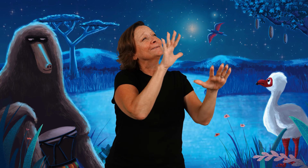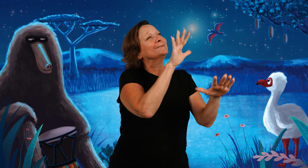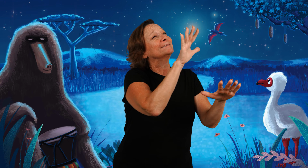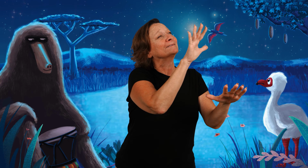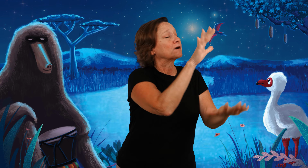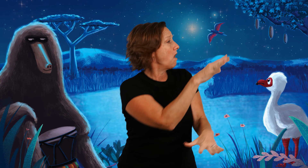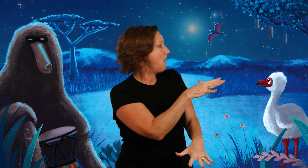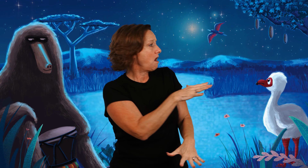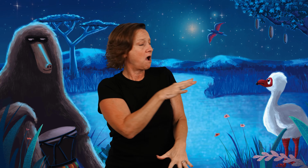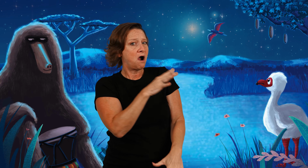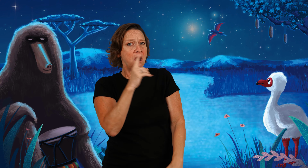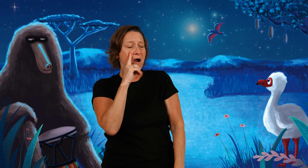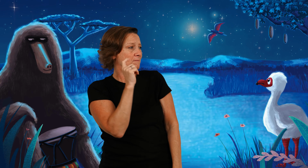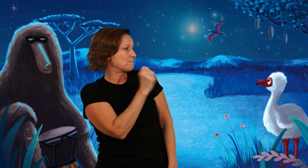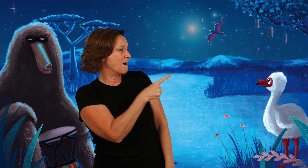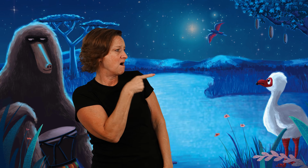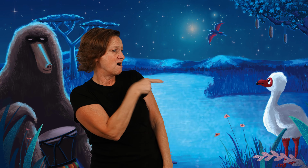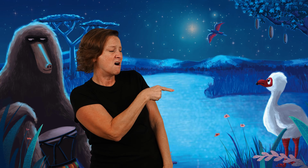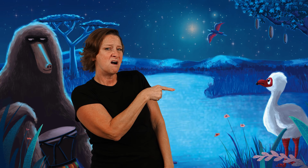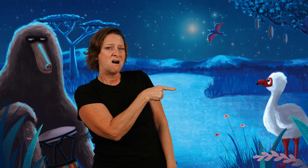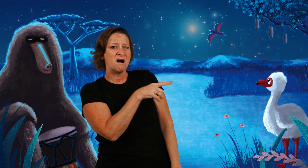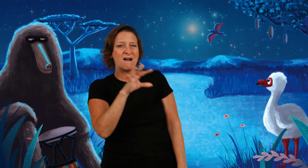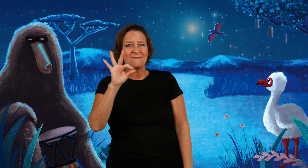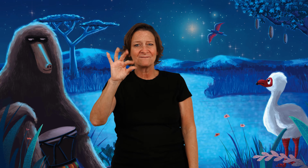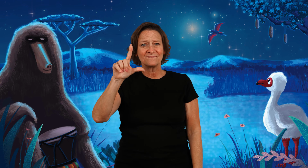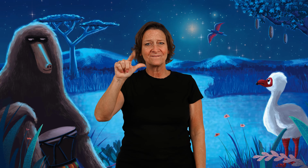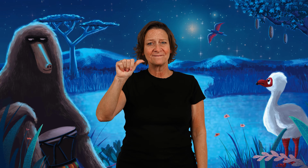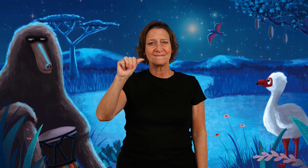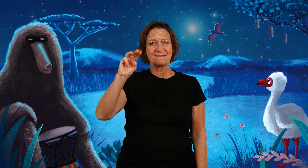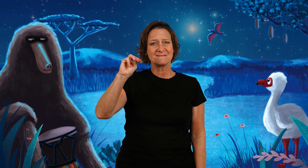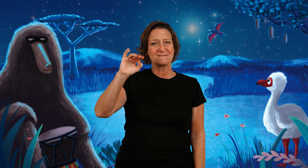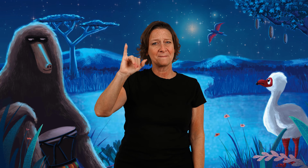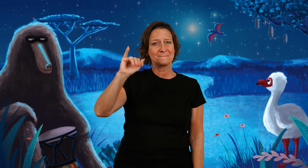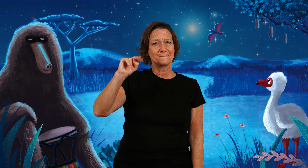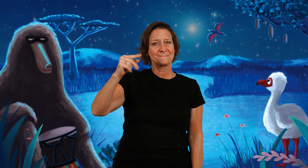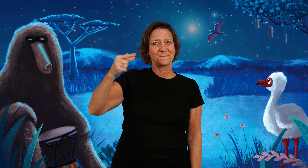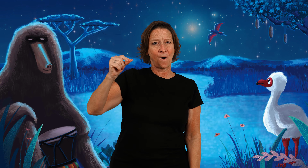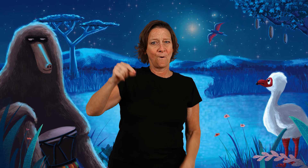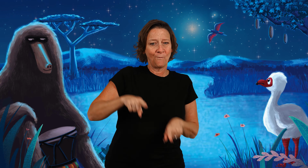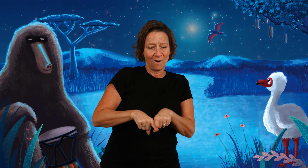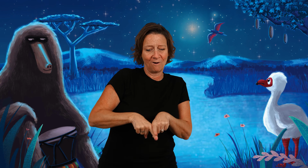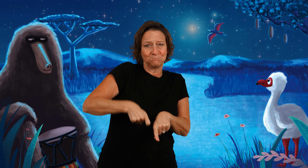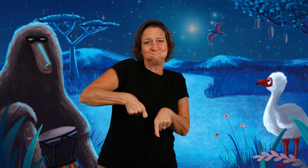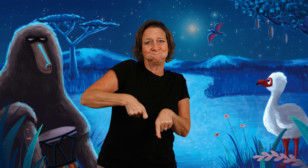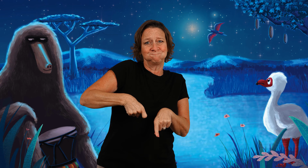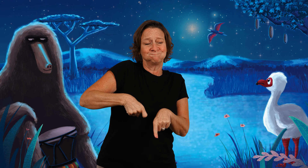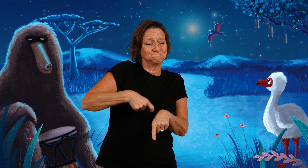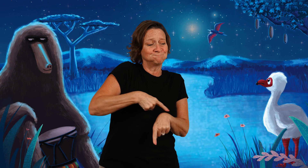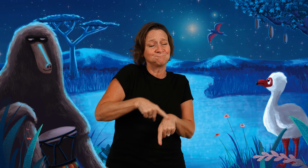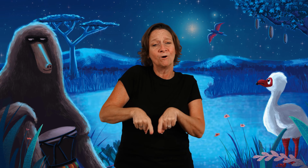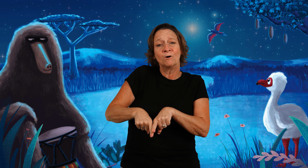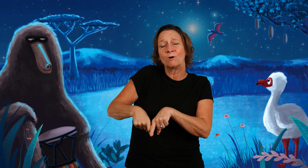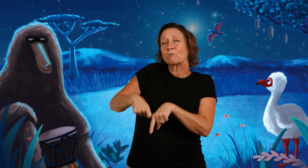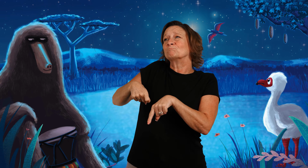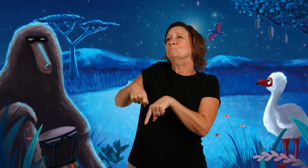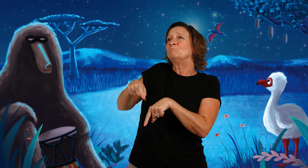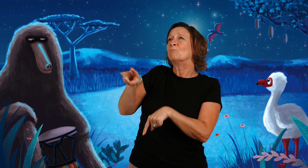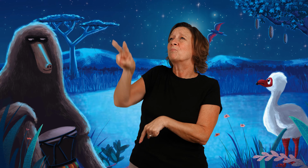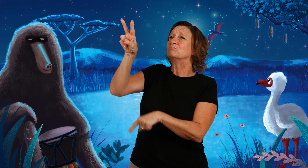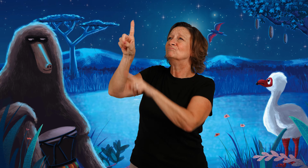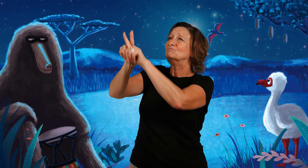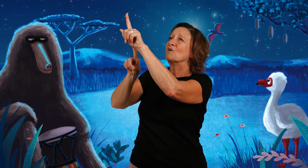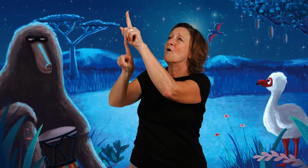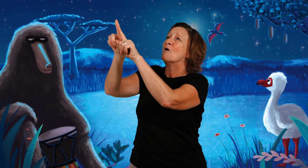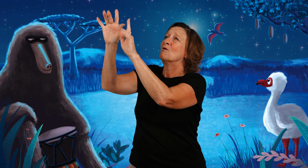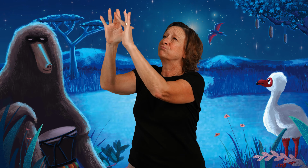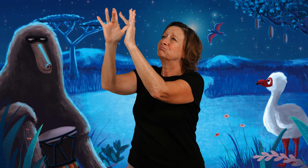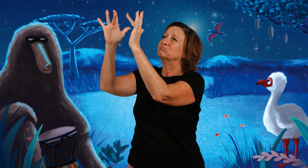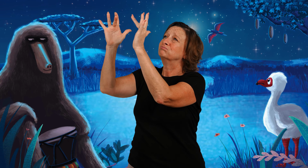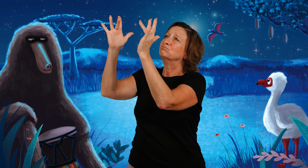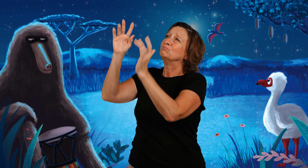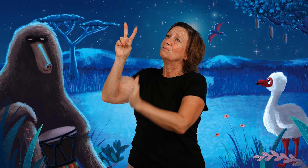got close when he saw Flamingo wish upon her twinkling star,